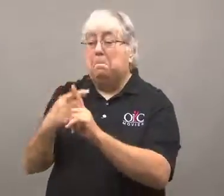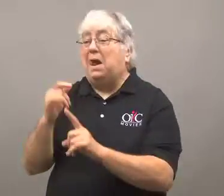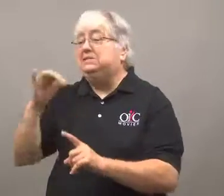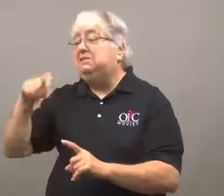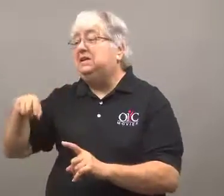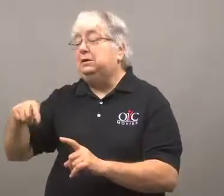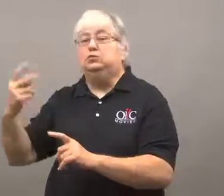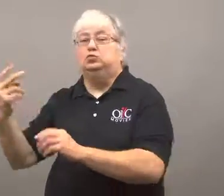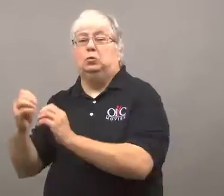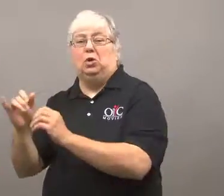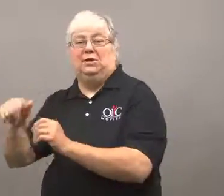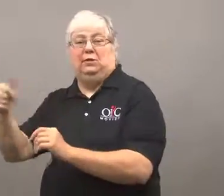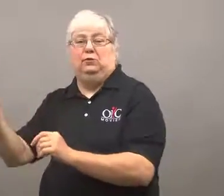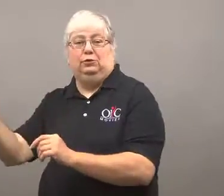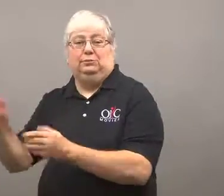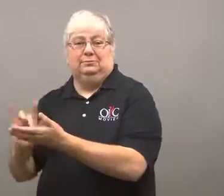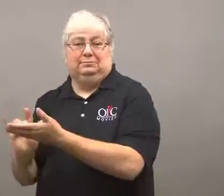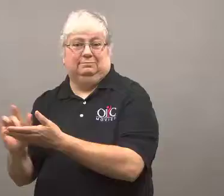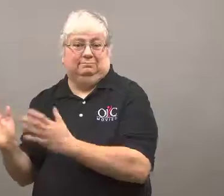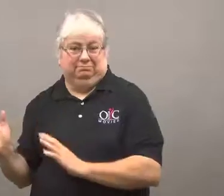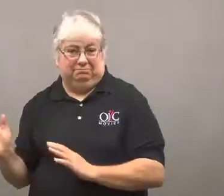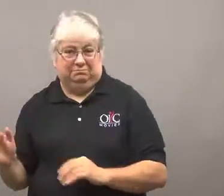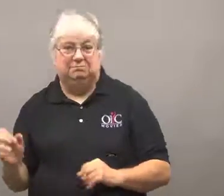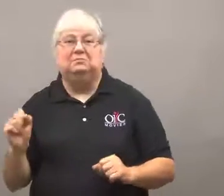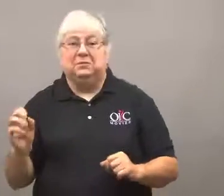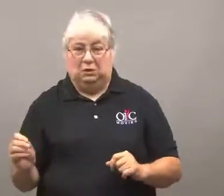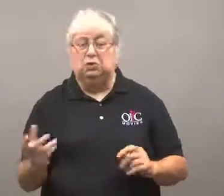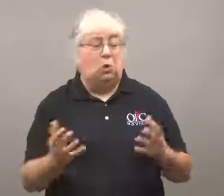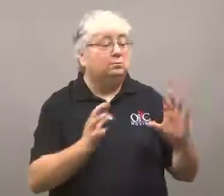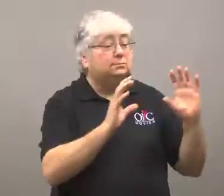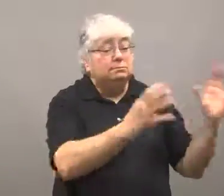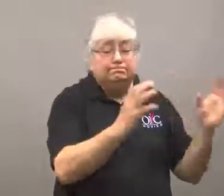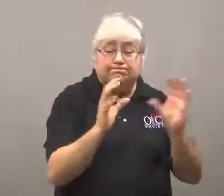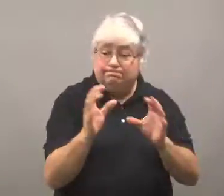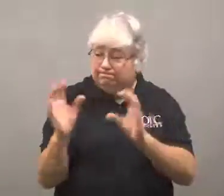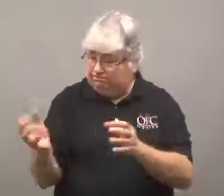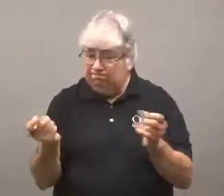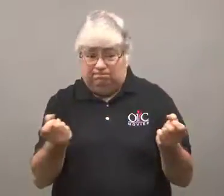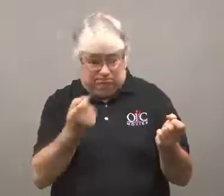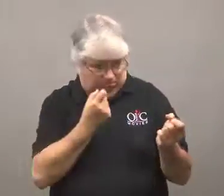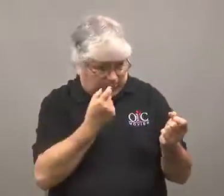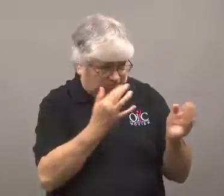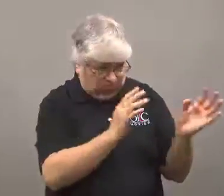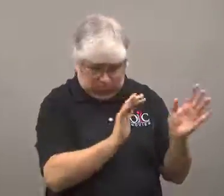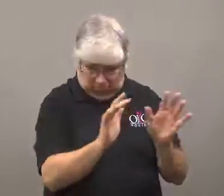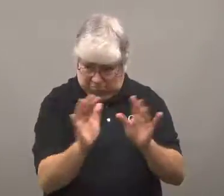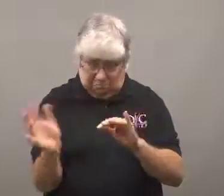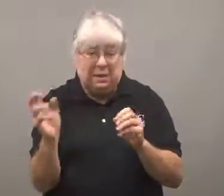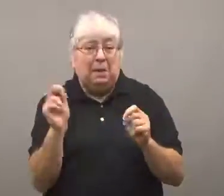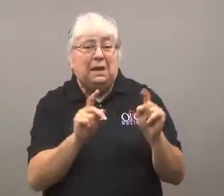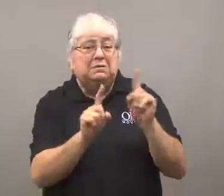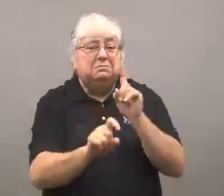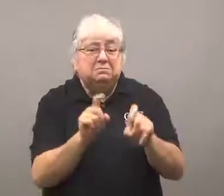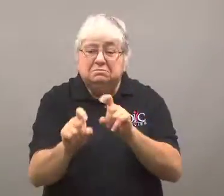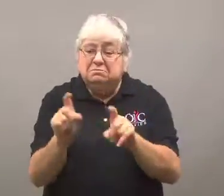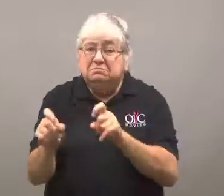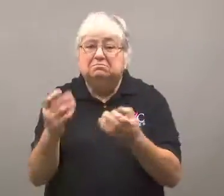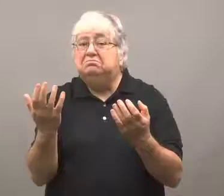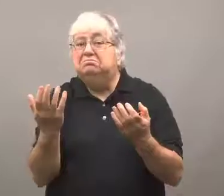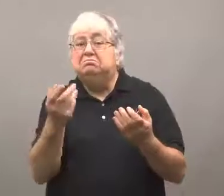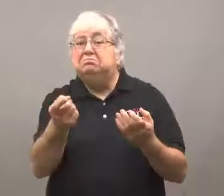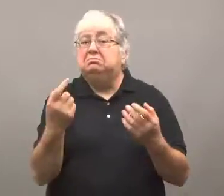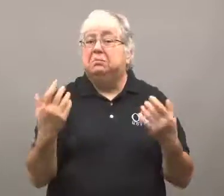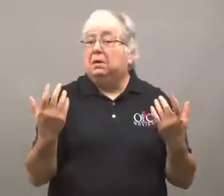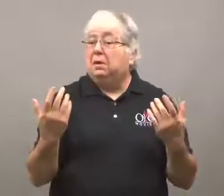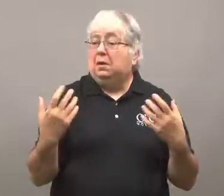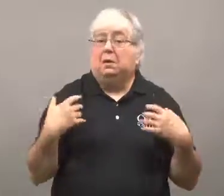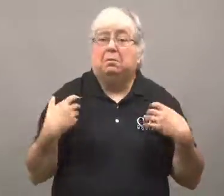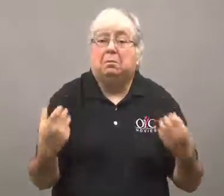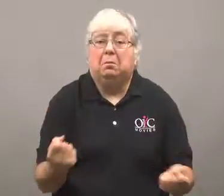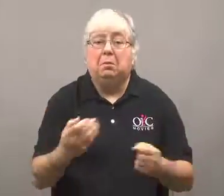and two more from the second box as needed.